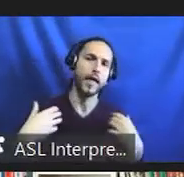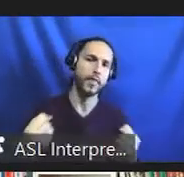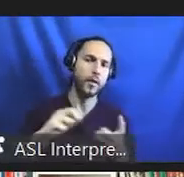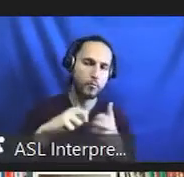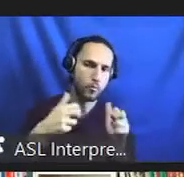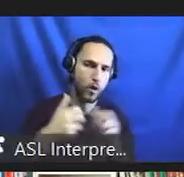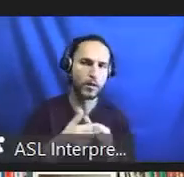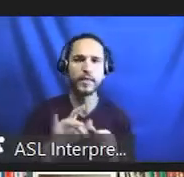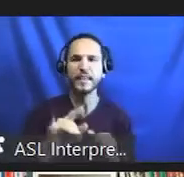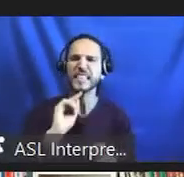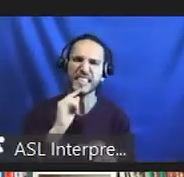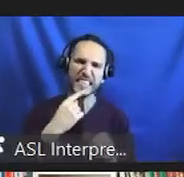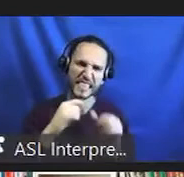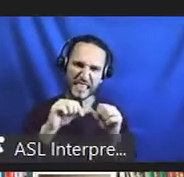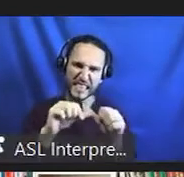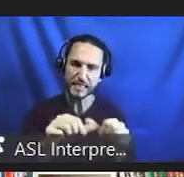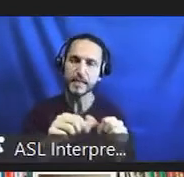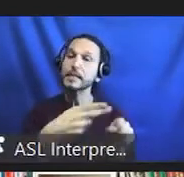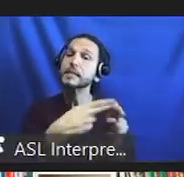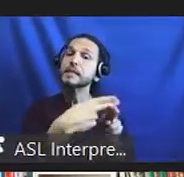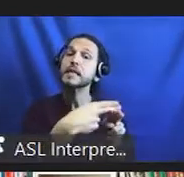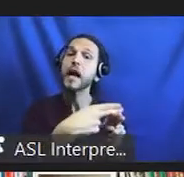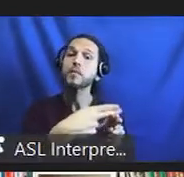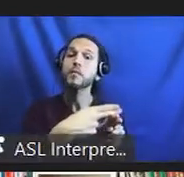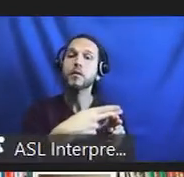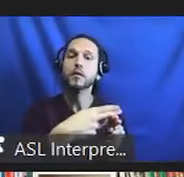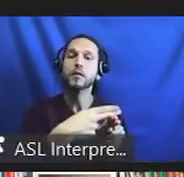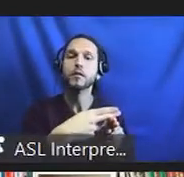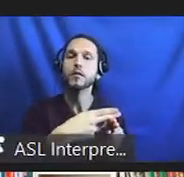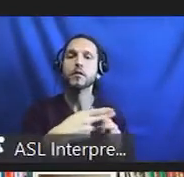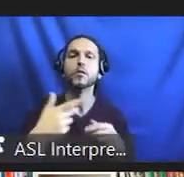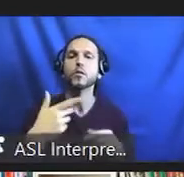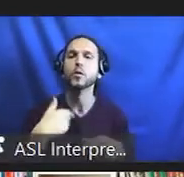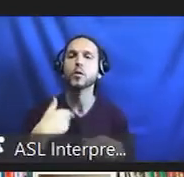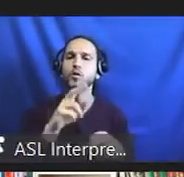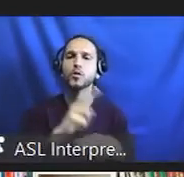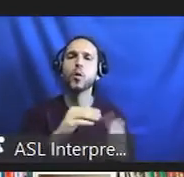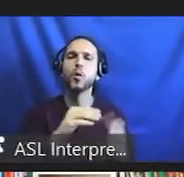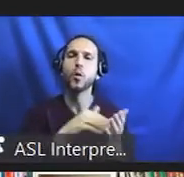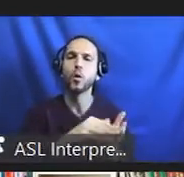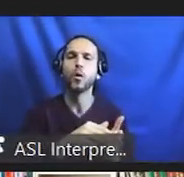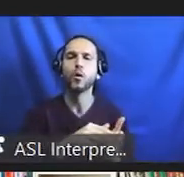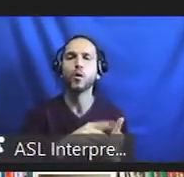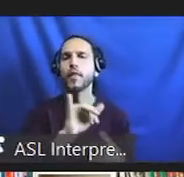If it's something temporary-- the example we use very often is a broken leg